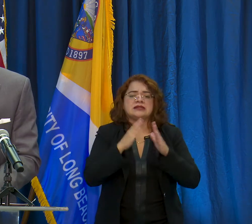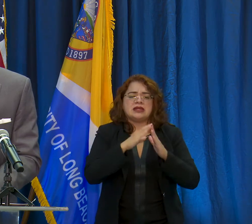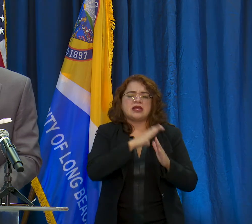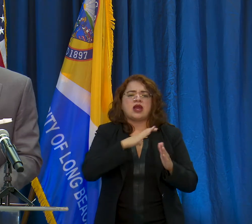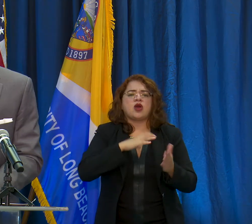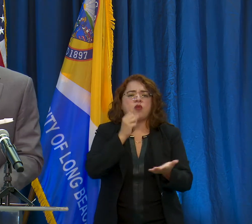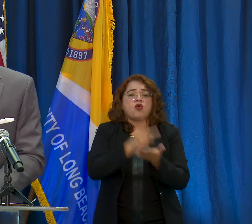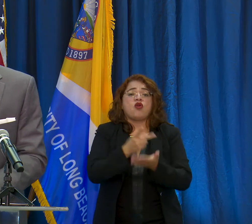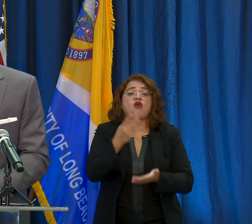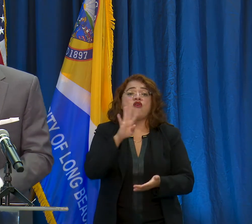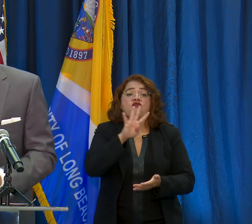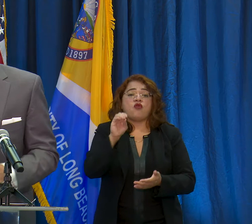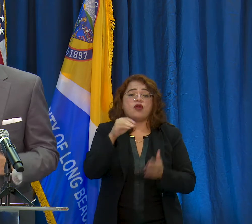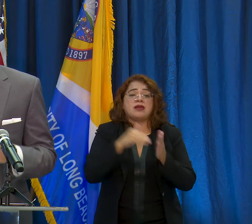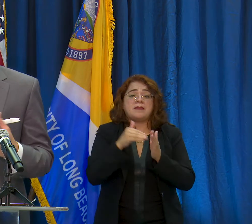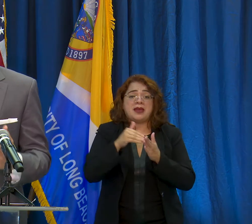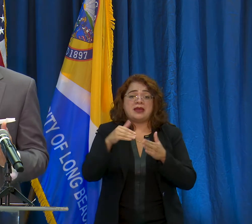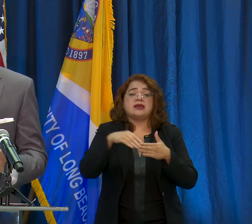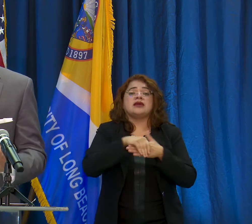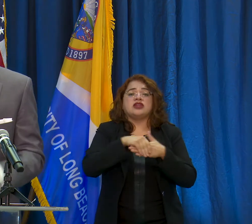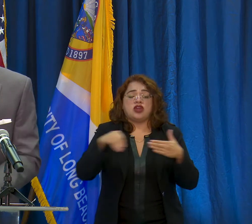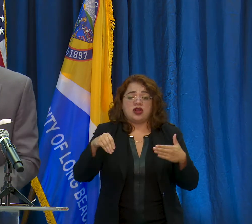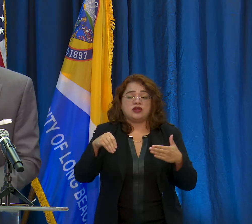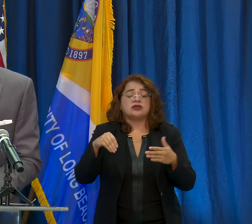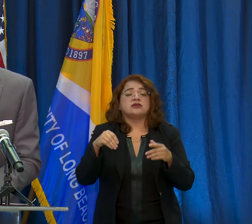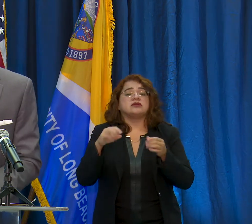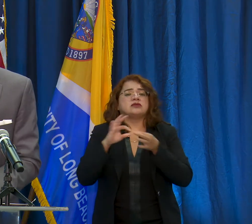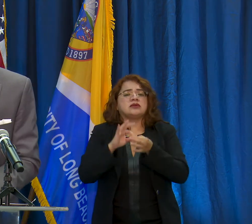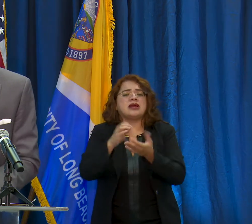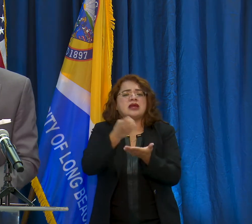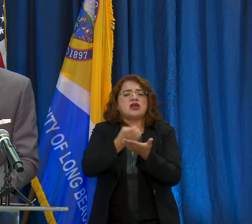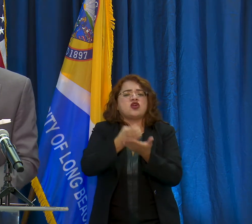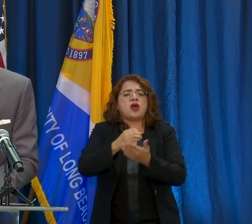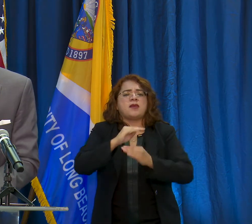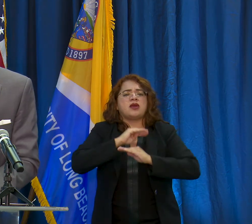of COVID-19 relief funds as part of the CARES act, a